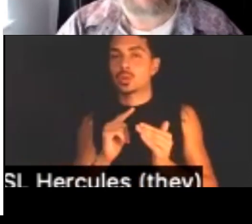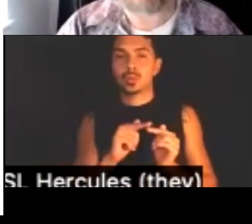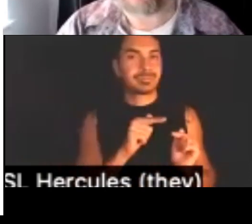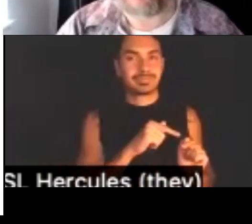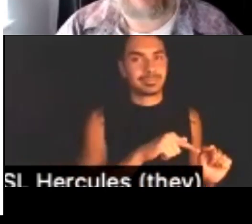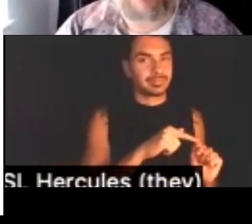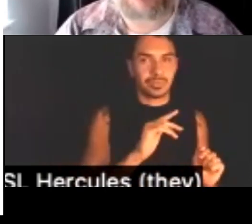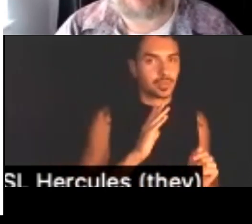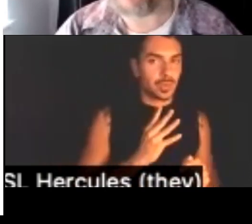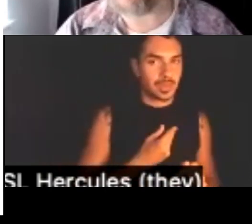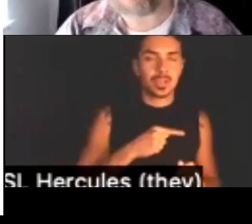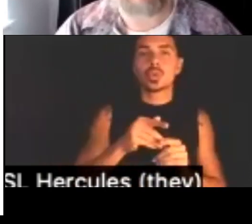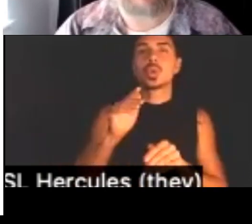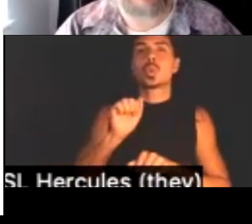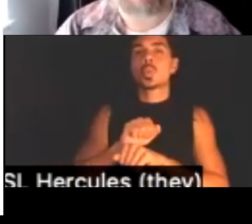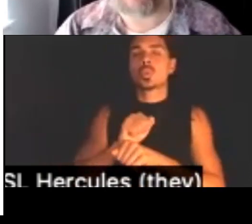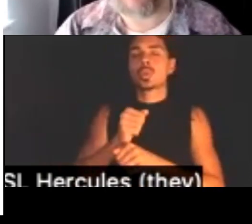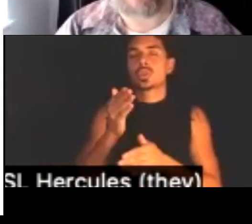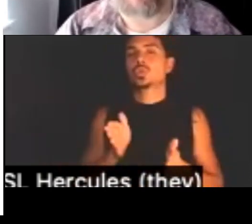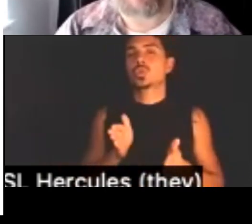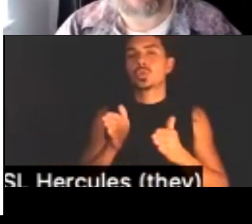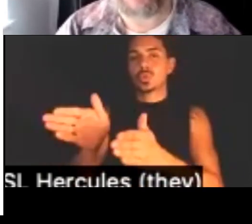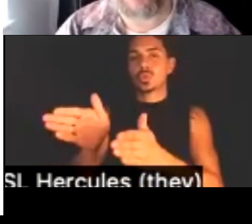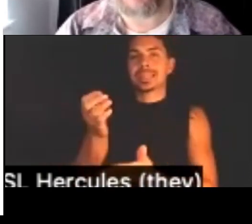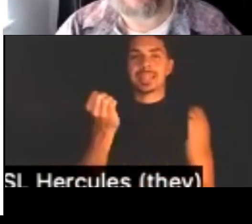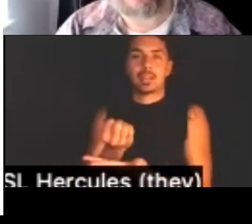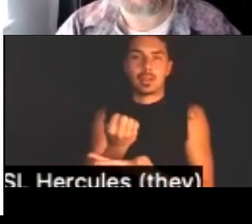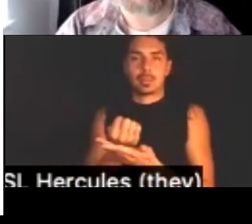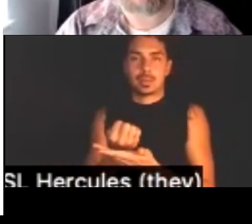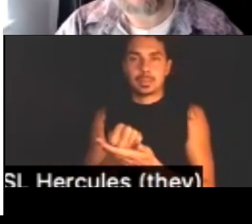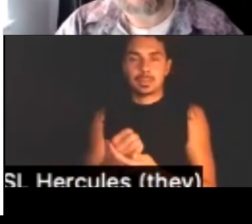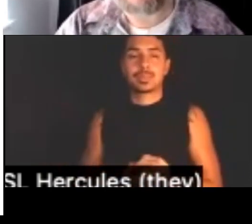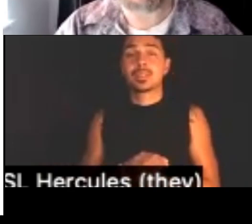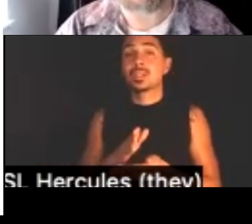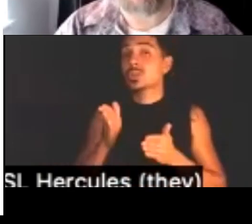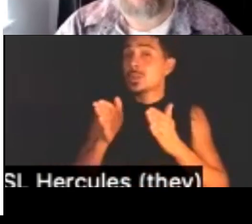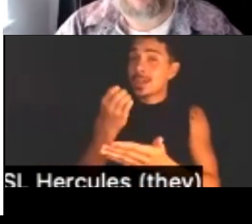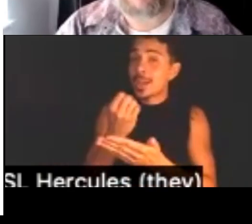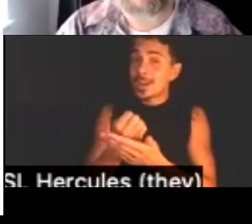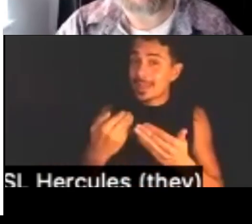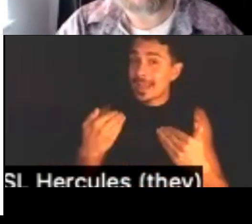And street economy is generally not going to come with insurance unless if it's a self-pay,